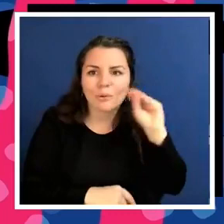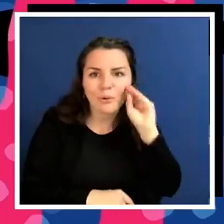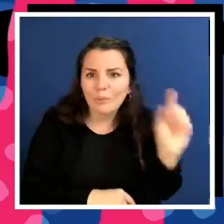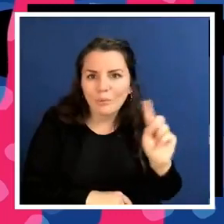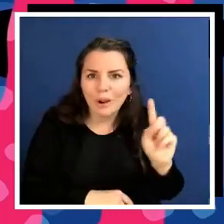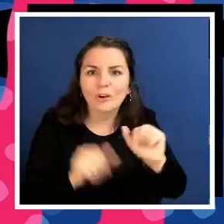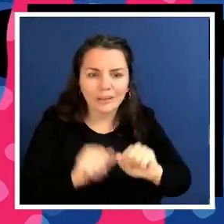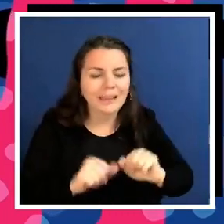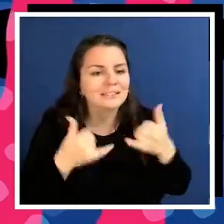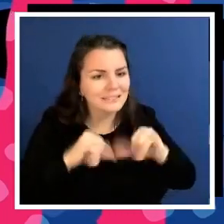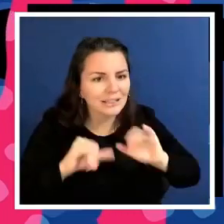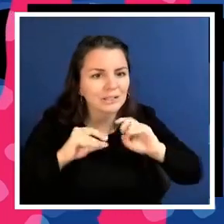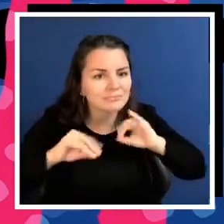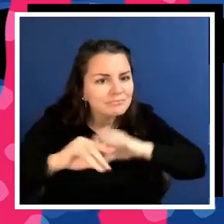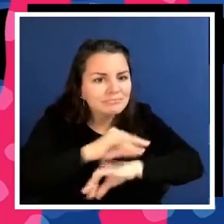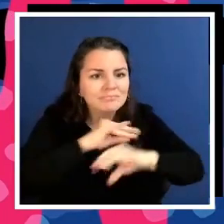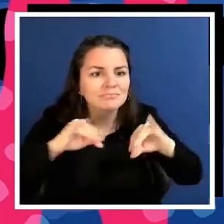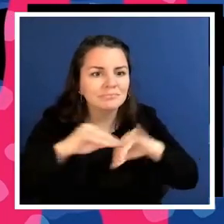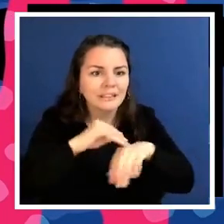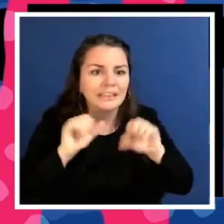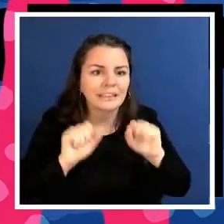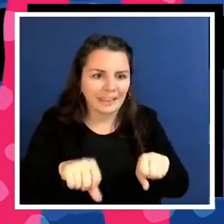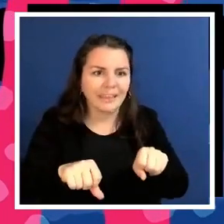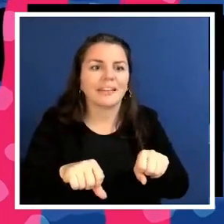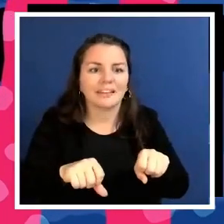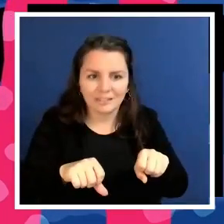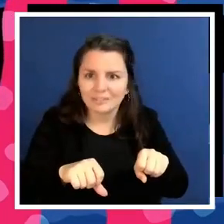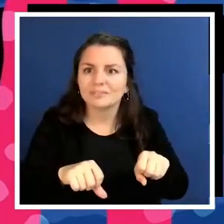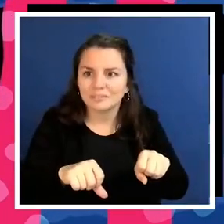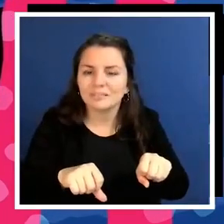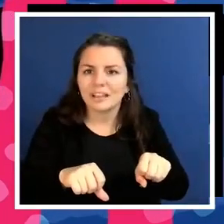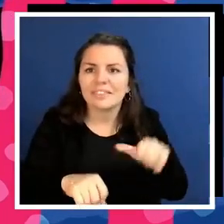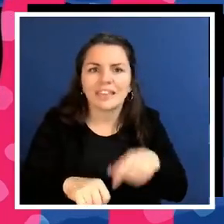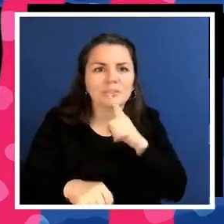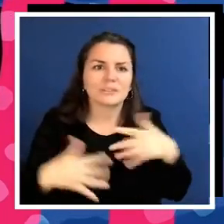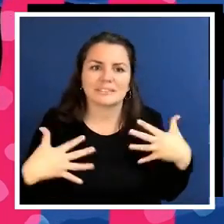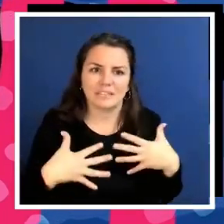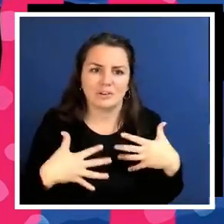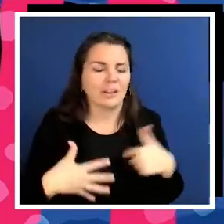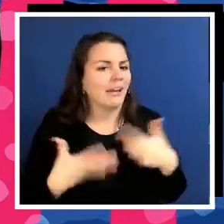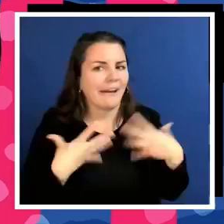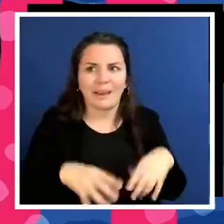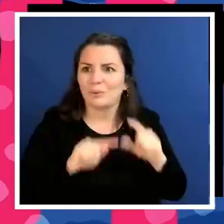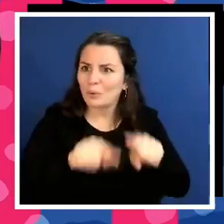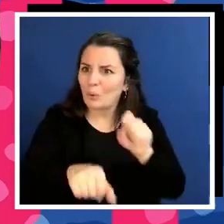COVID DOESN'T REALLY CARE